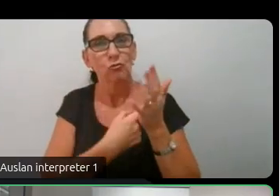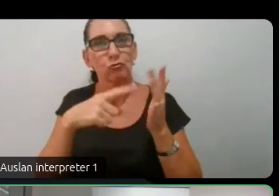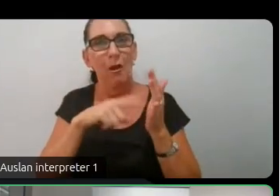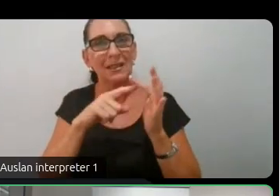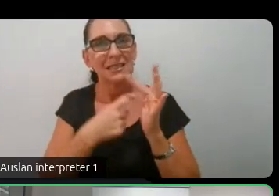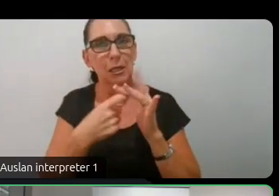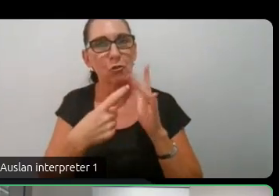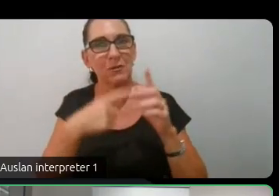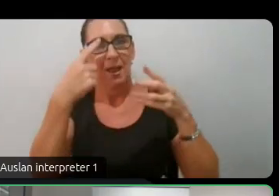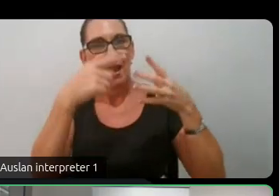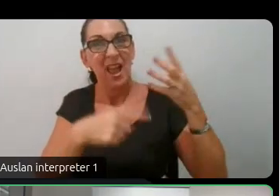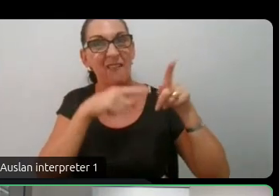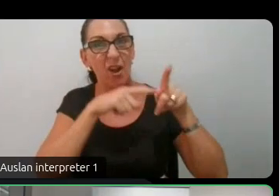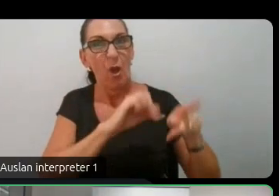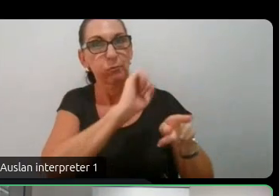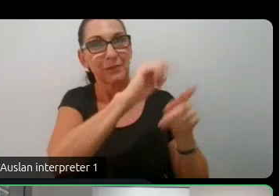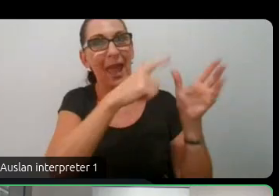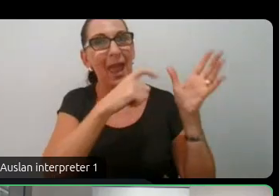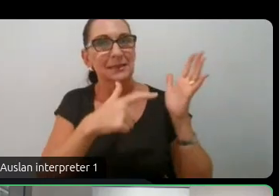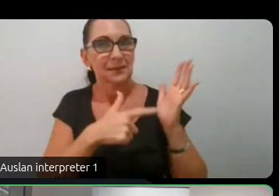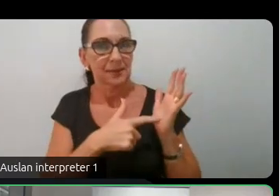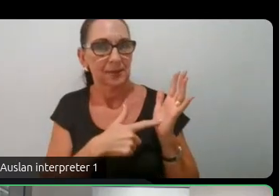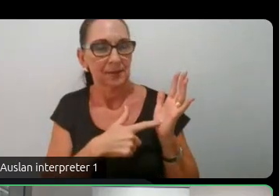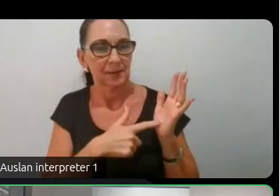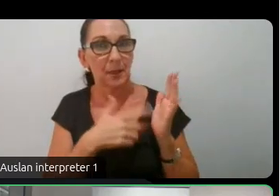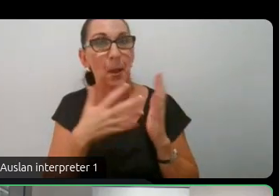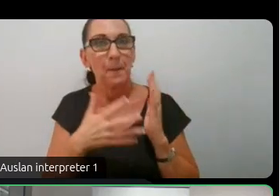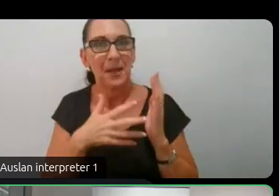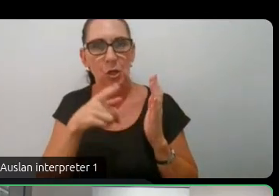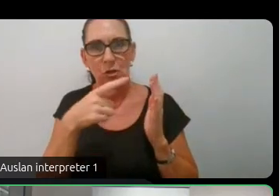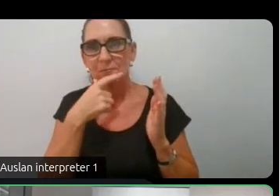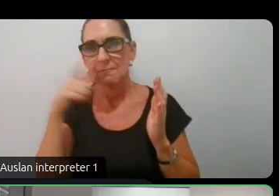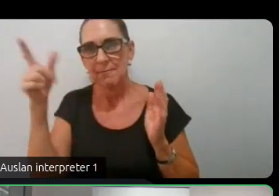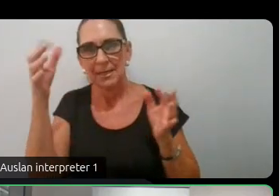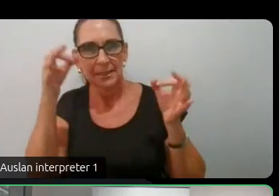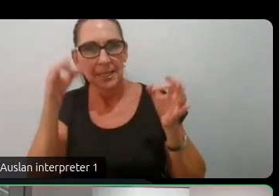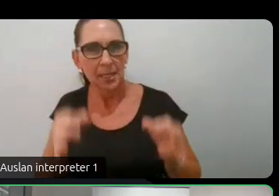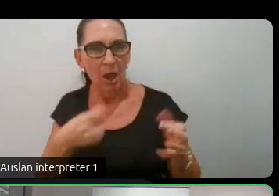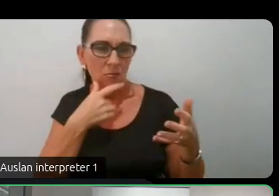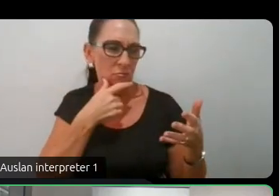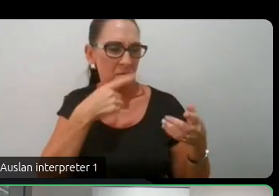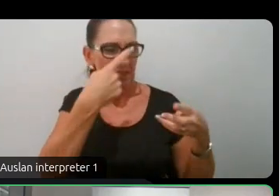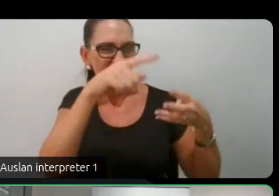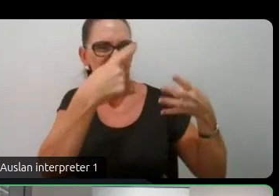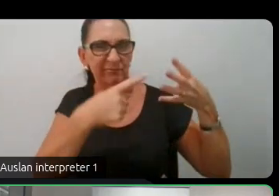act. Um and in order to make a decision as to whether or not that criteria has been satisfied